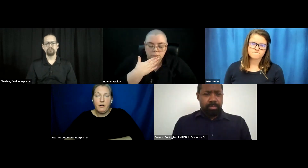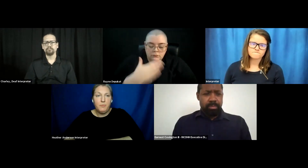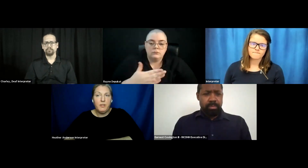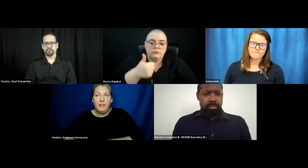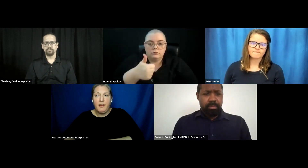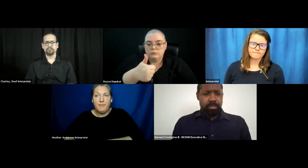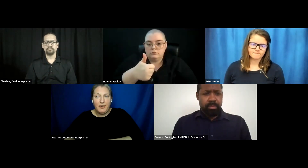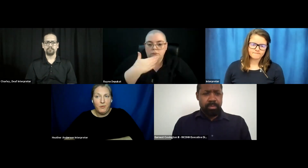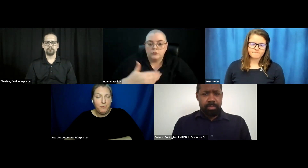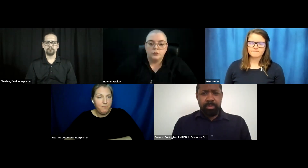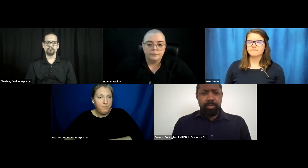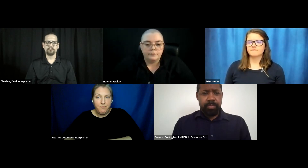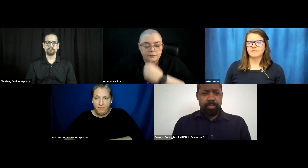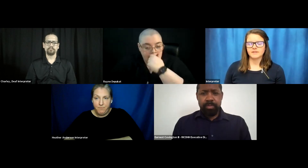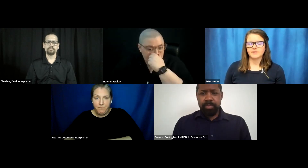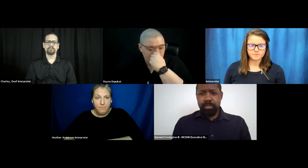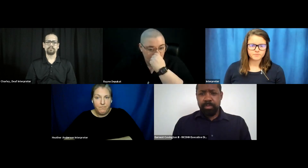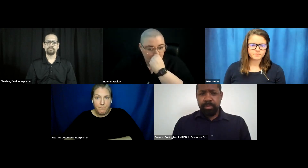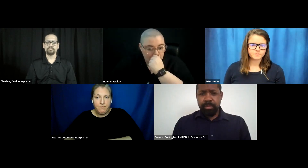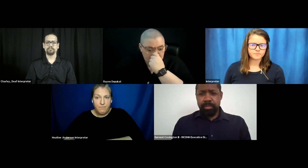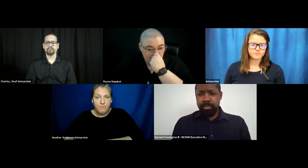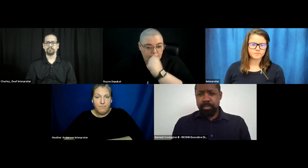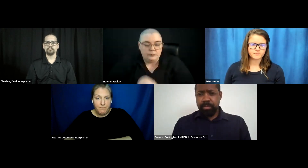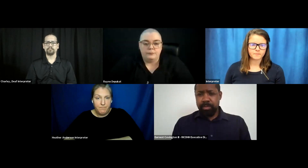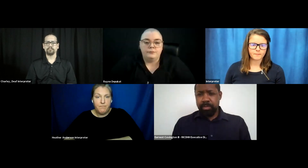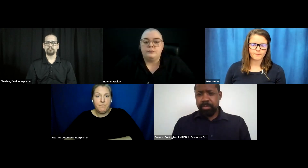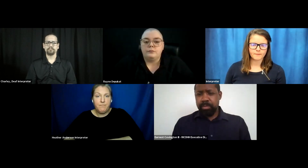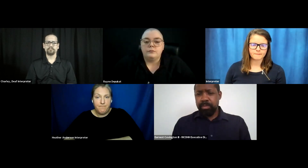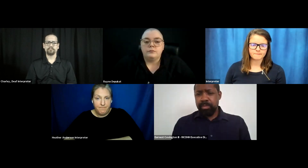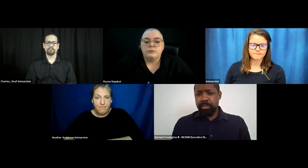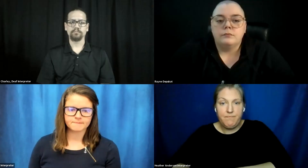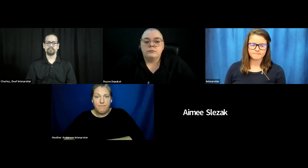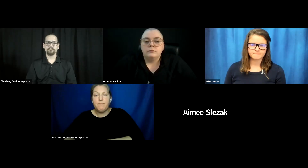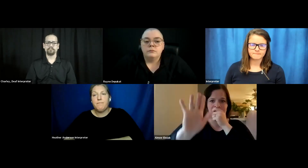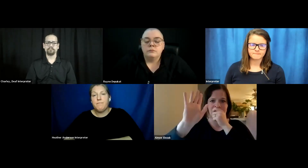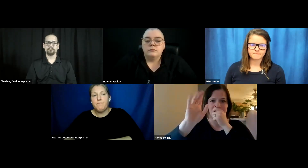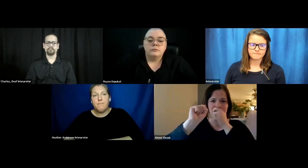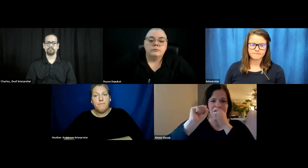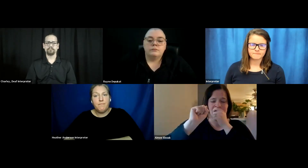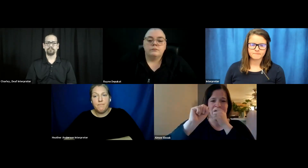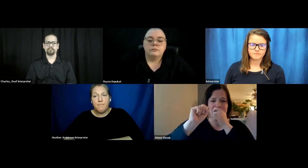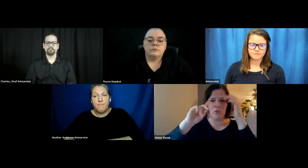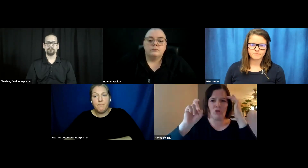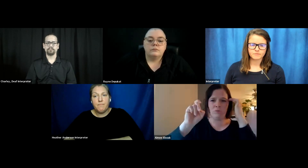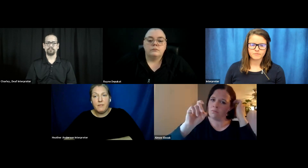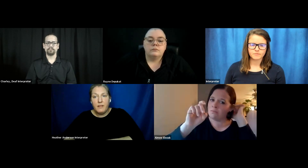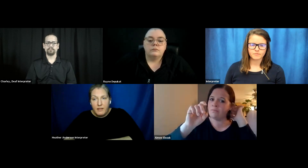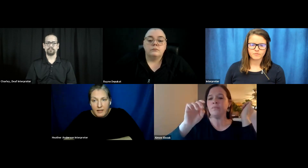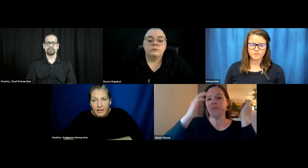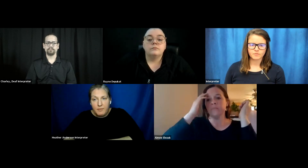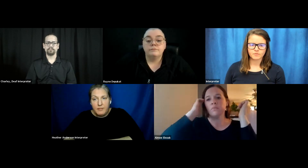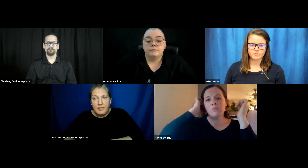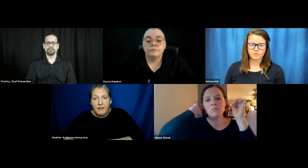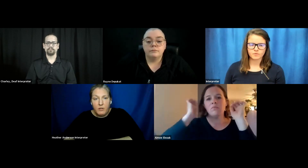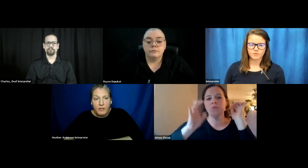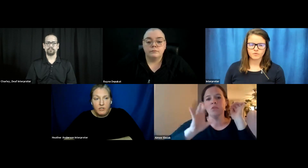Now communicate that. Thank you. Thank you,